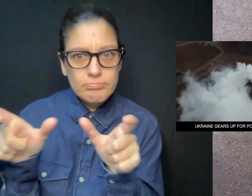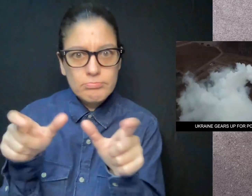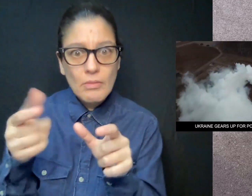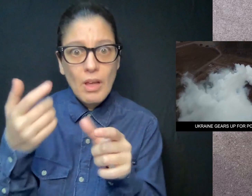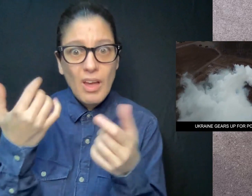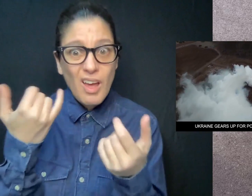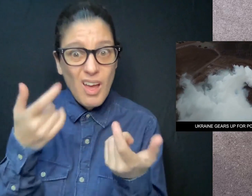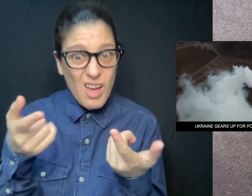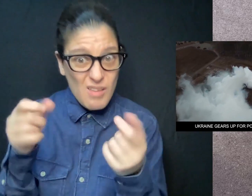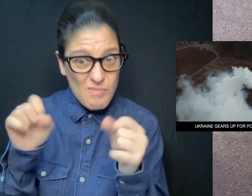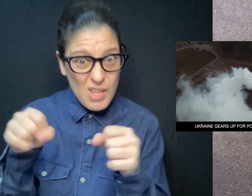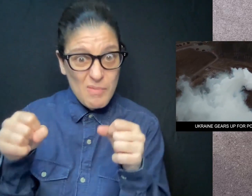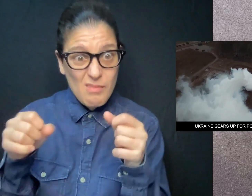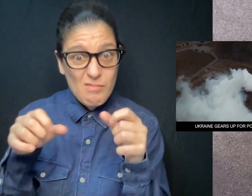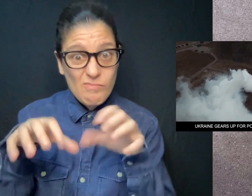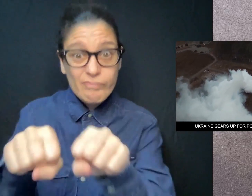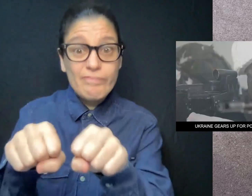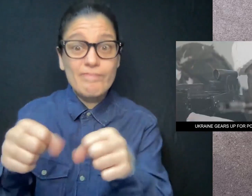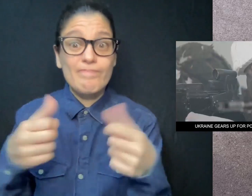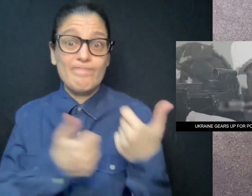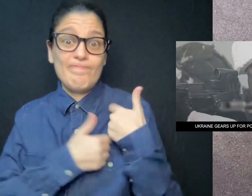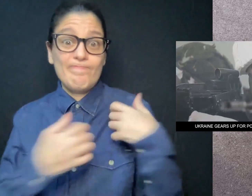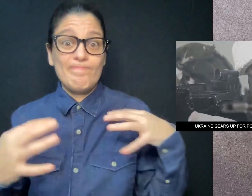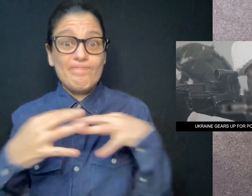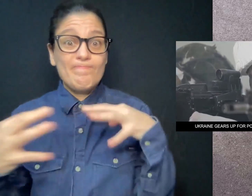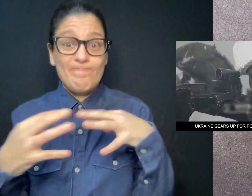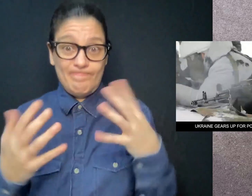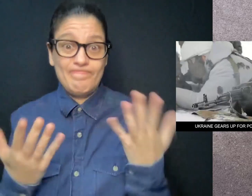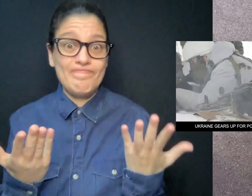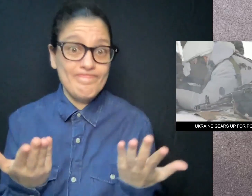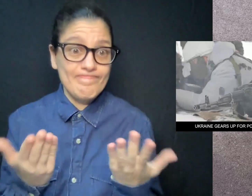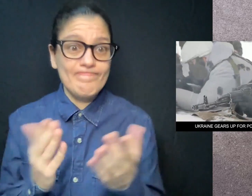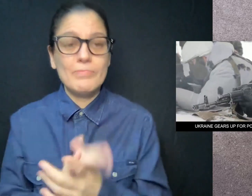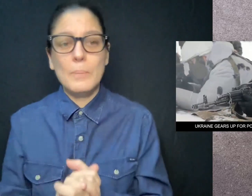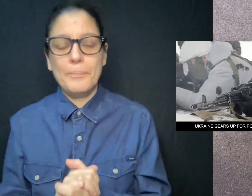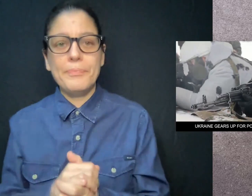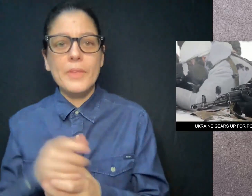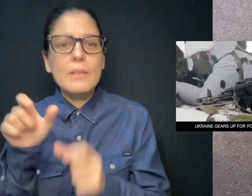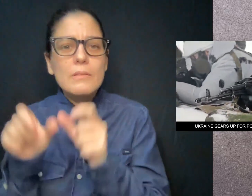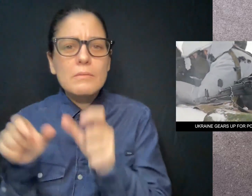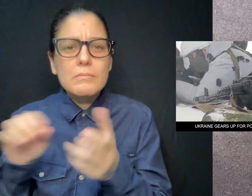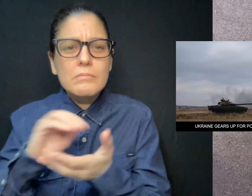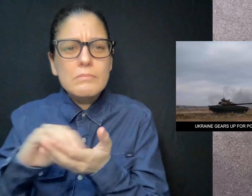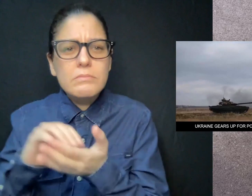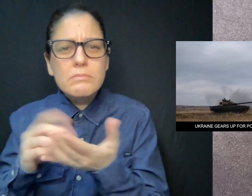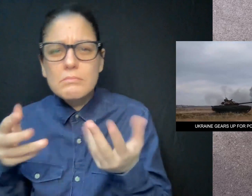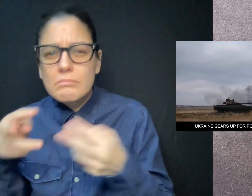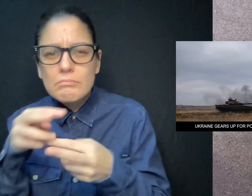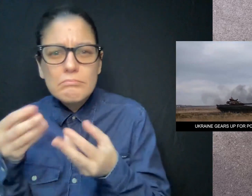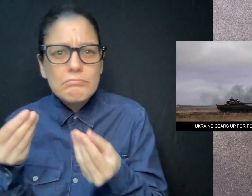made it clear that the US and its allies would respond in the event of a military escalation